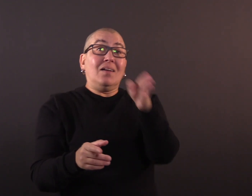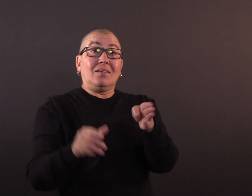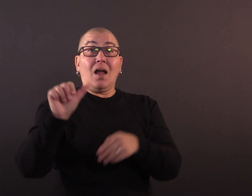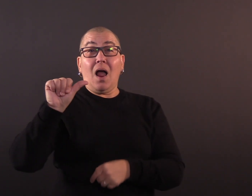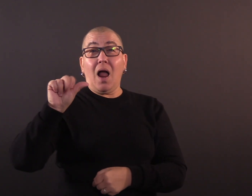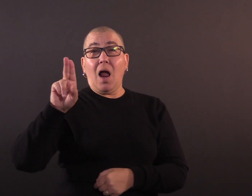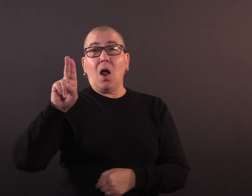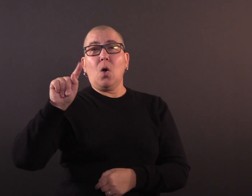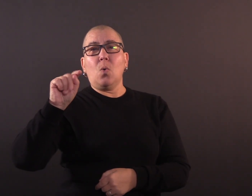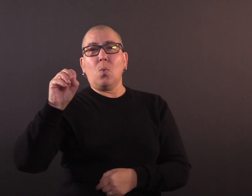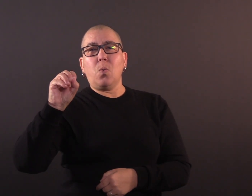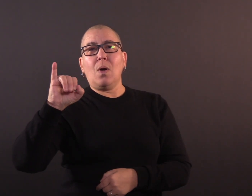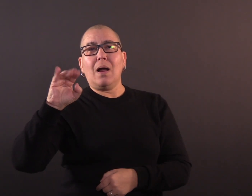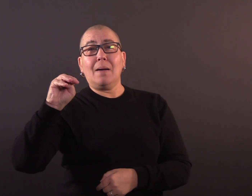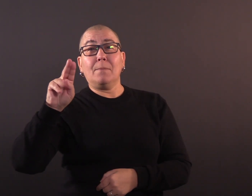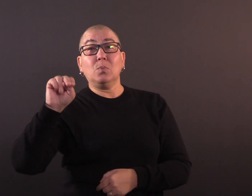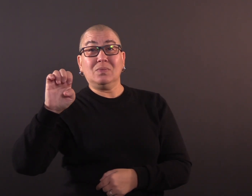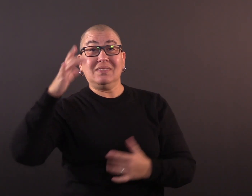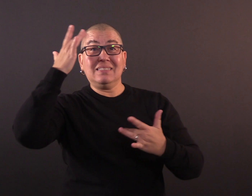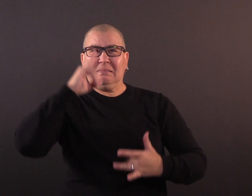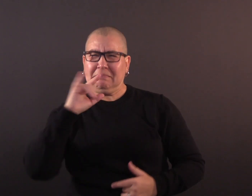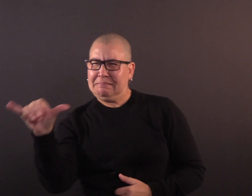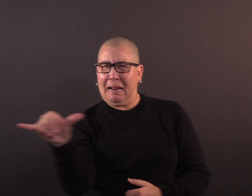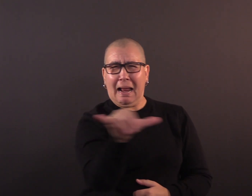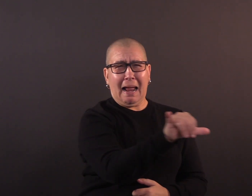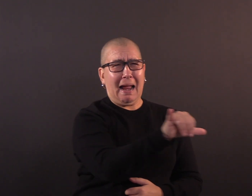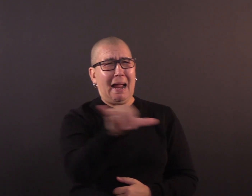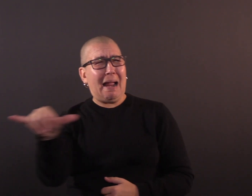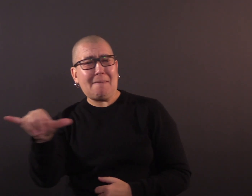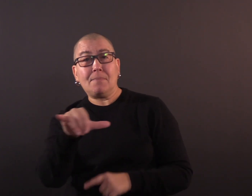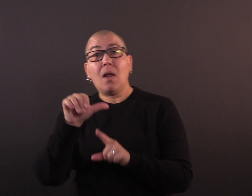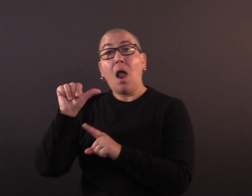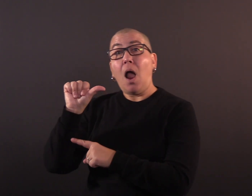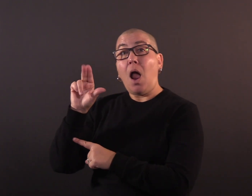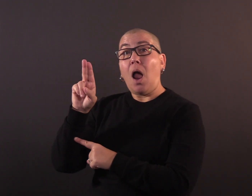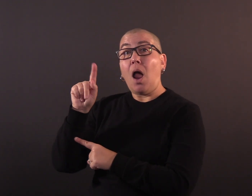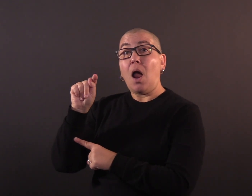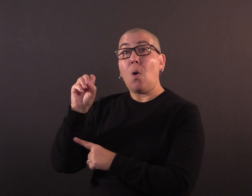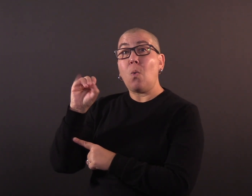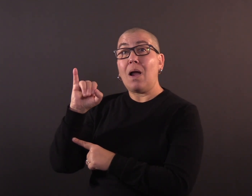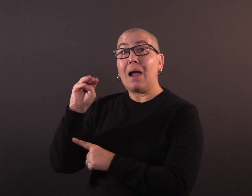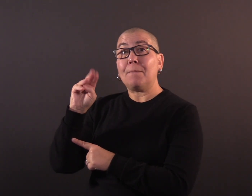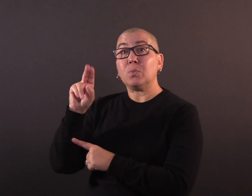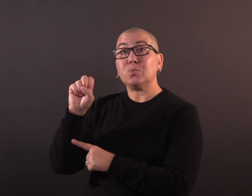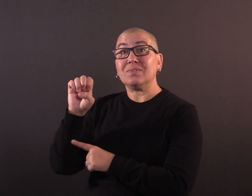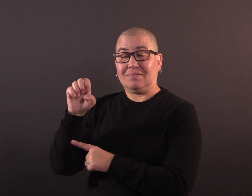which occur when the immune system mistakenly attacks healthy cells, Torgerson says.